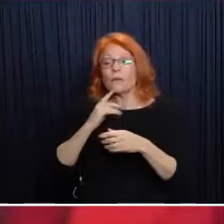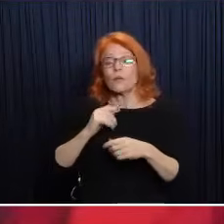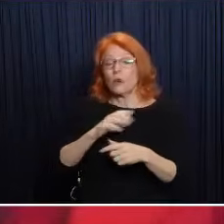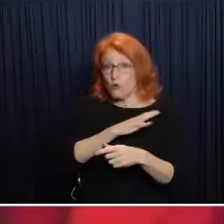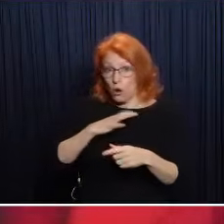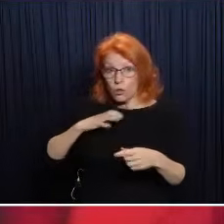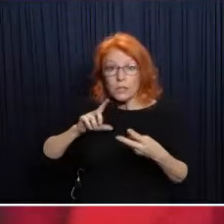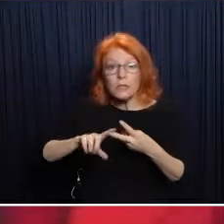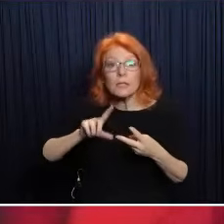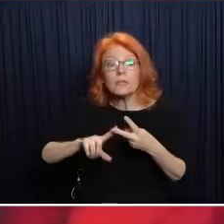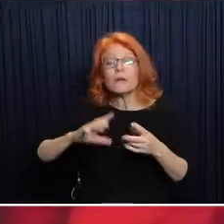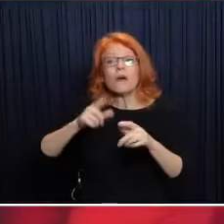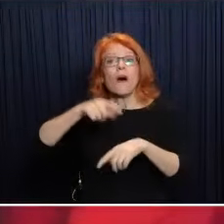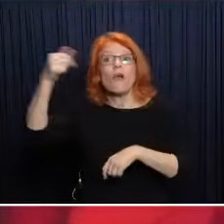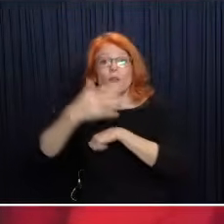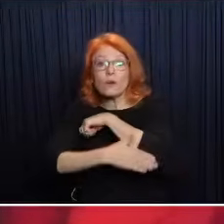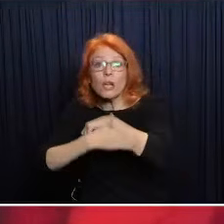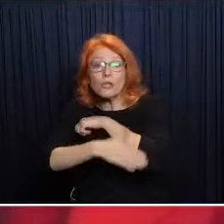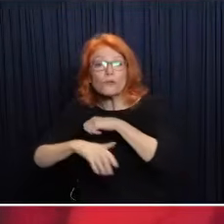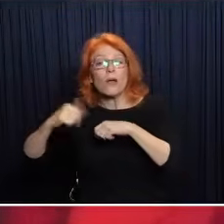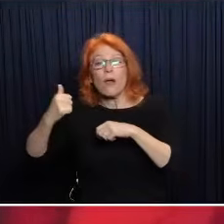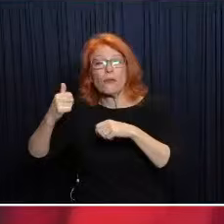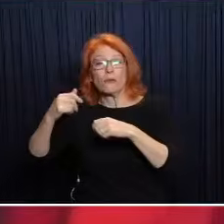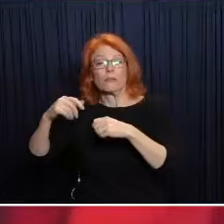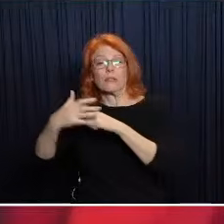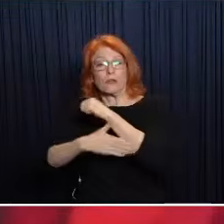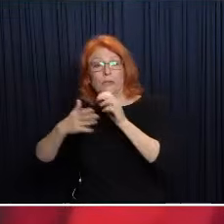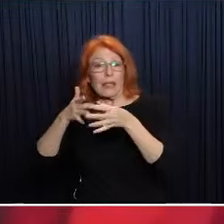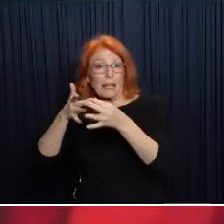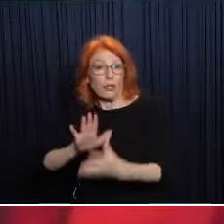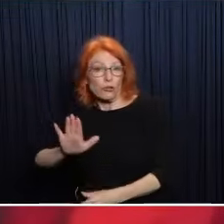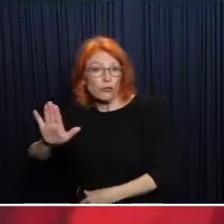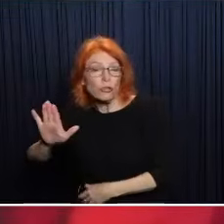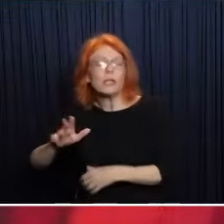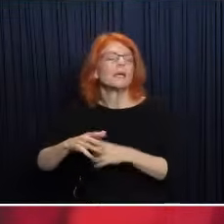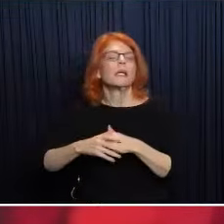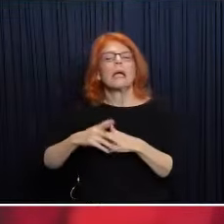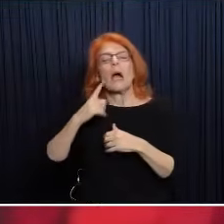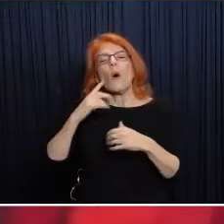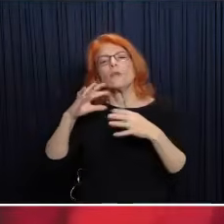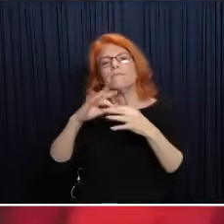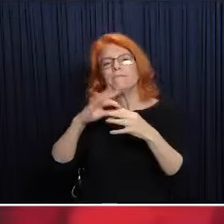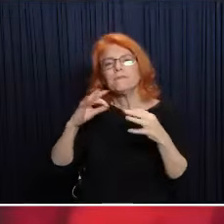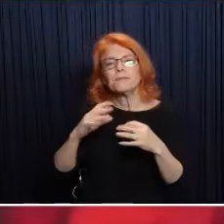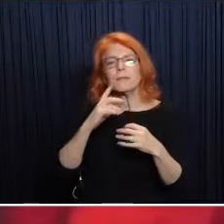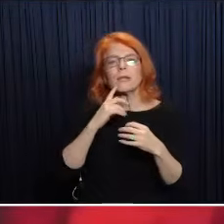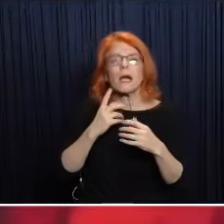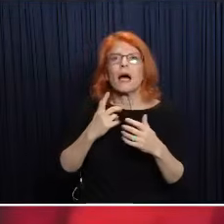HE TRIES TO UTILIZE LEVERAGE EVERY WAY HE CAN.